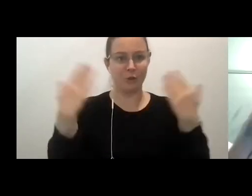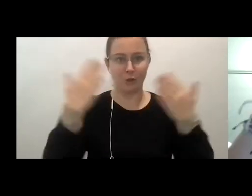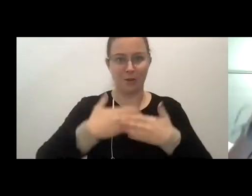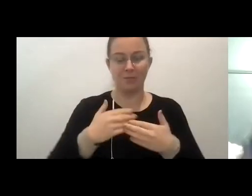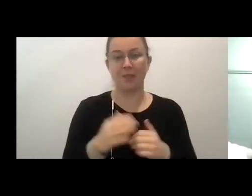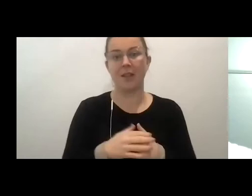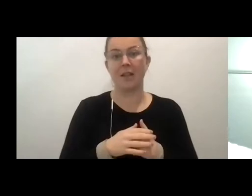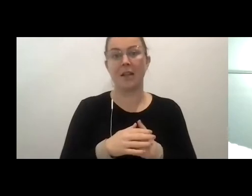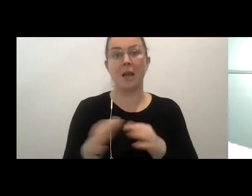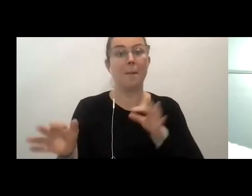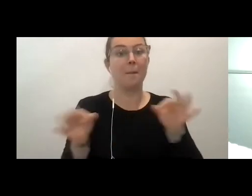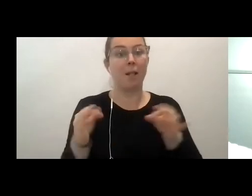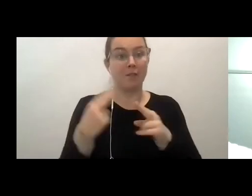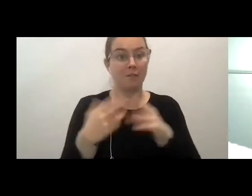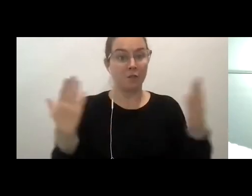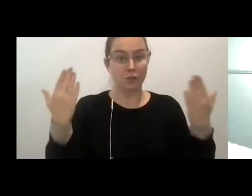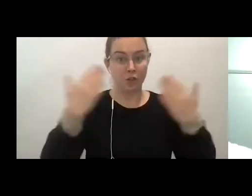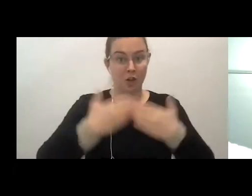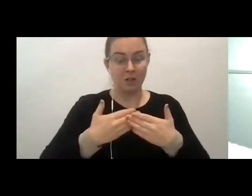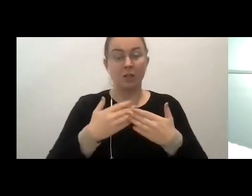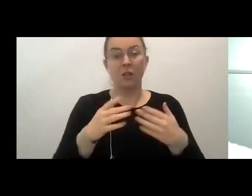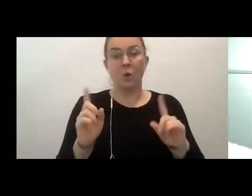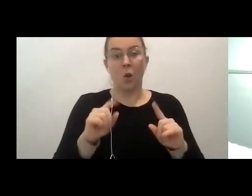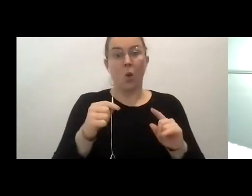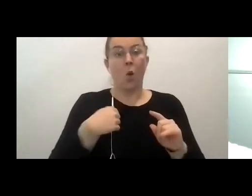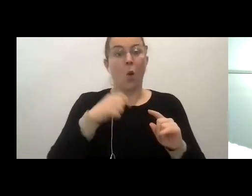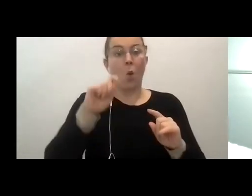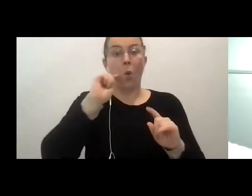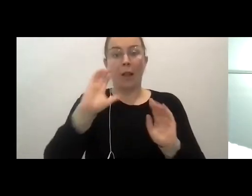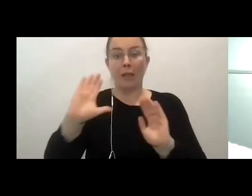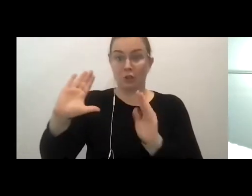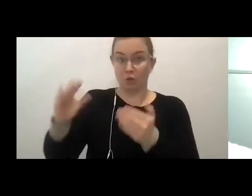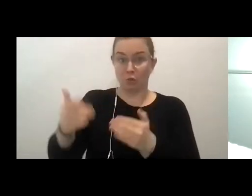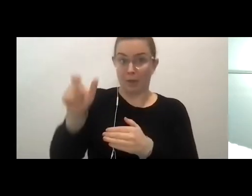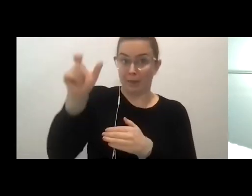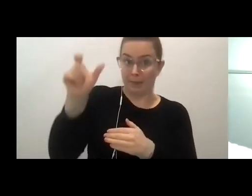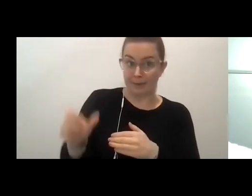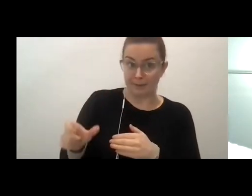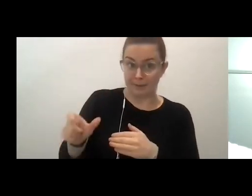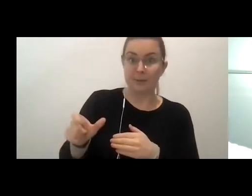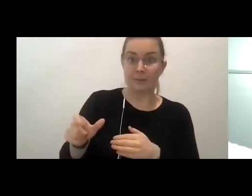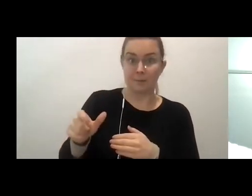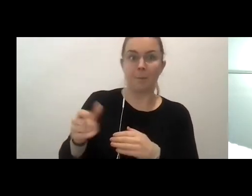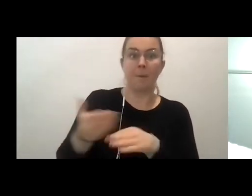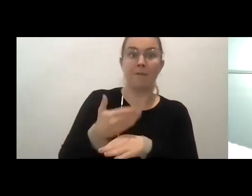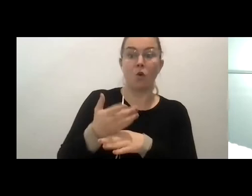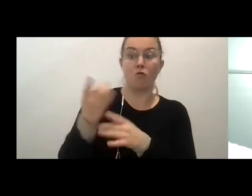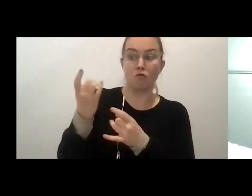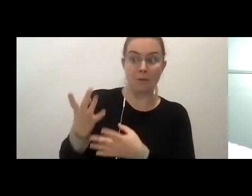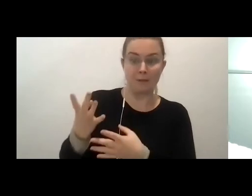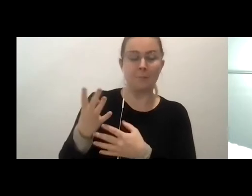work is I'm going to introduce each of the speakers before they go up. Each speaker will talk for